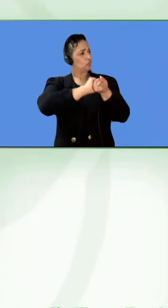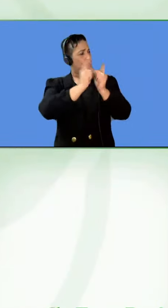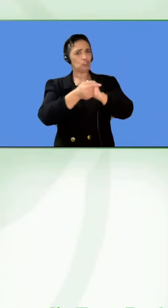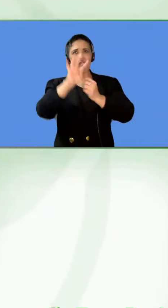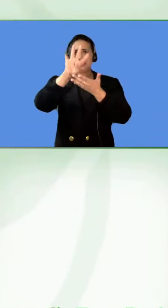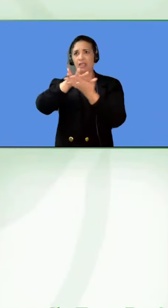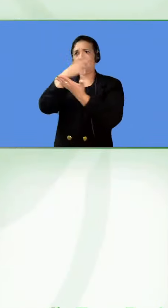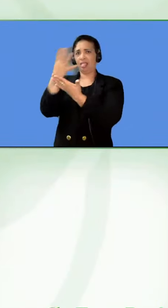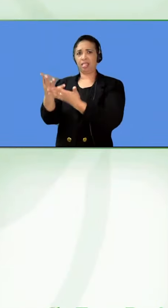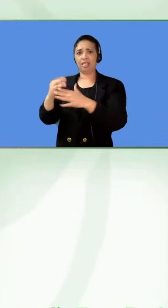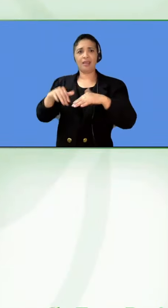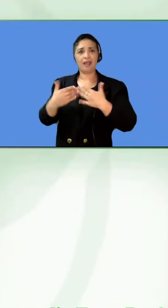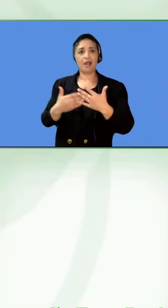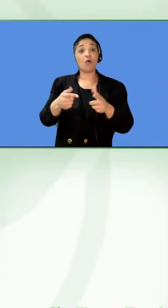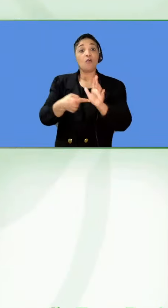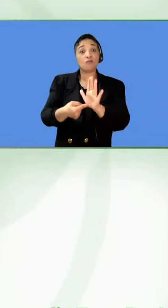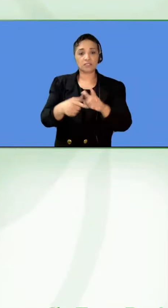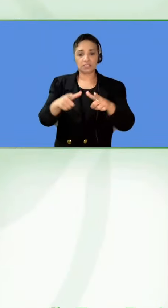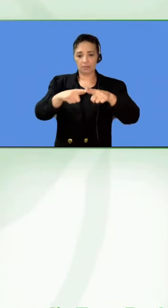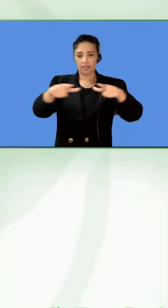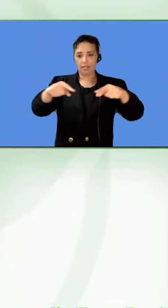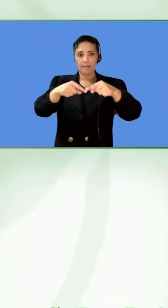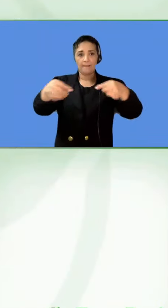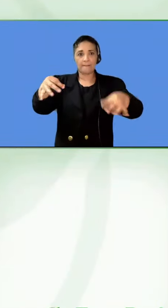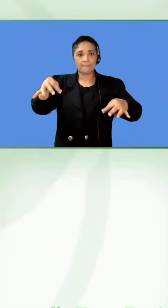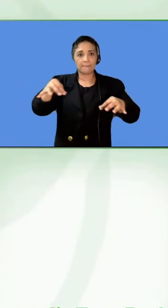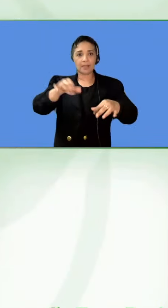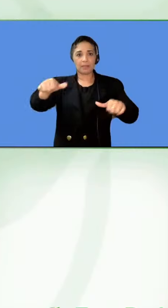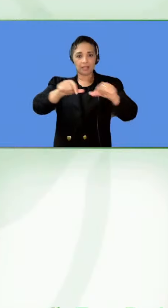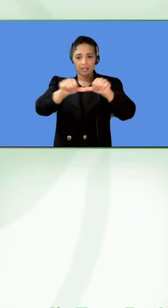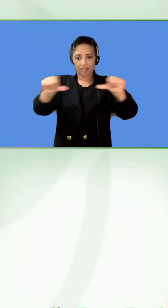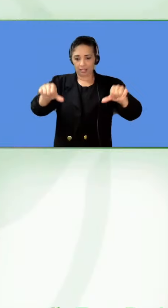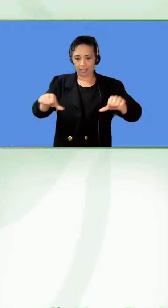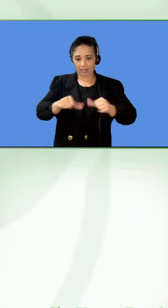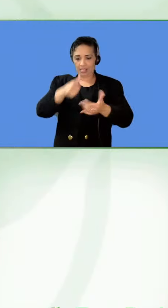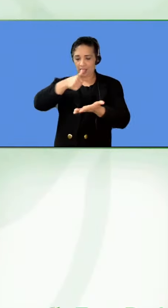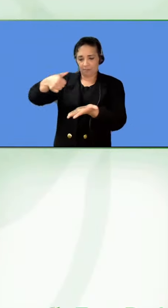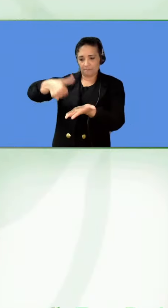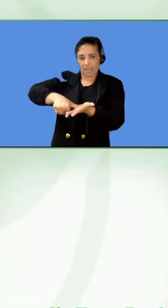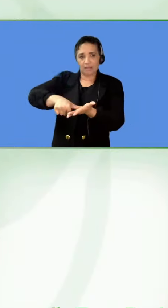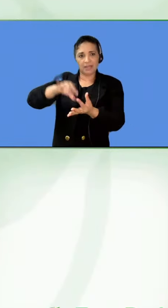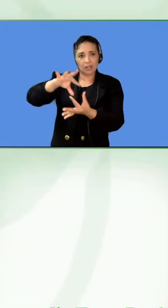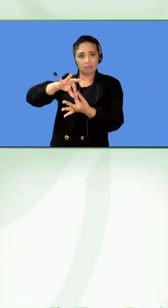and a piece of paper to make it make sense to us.